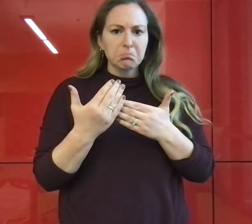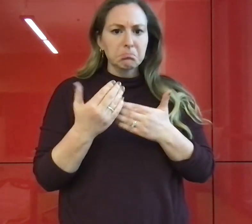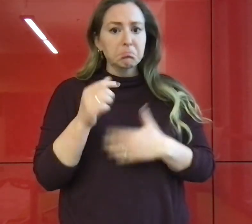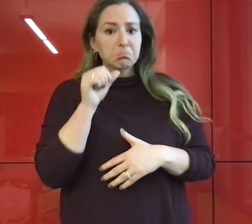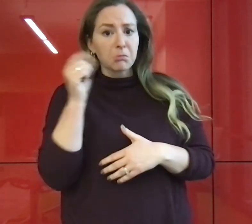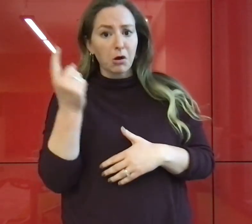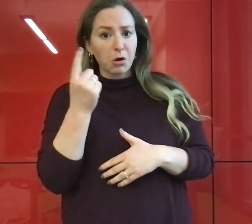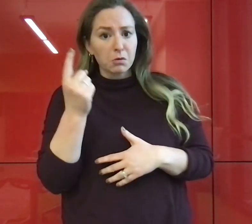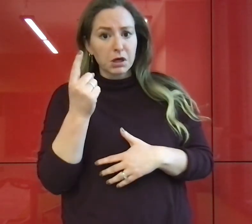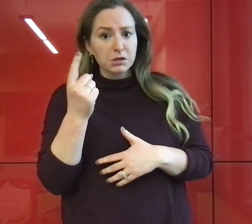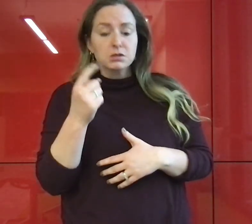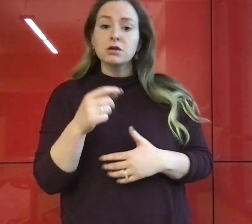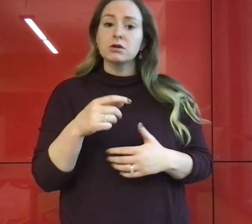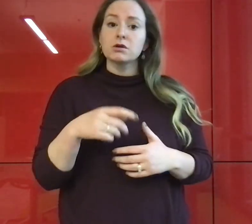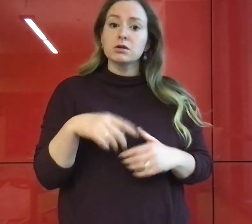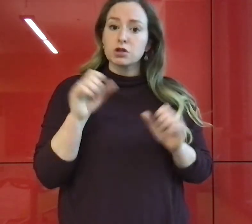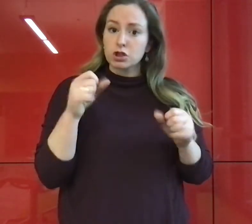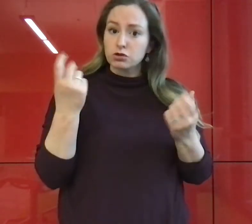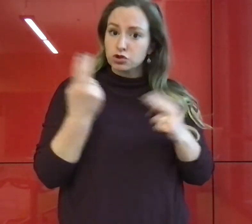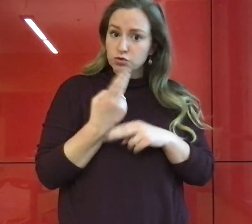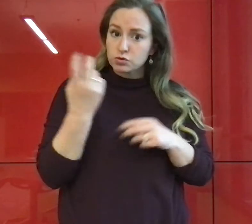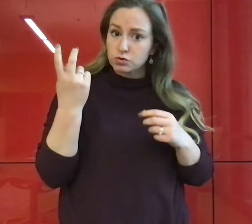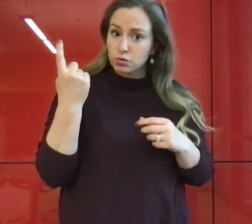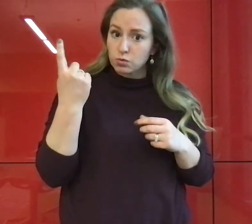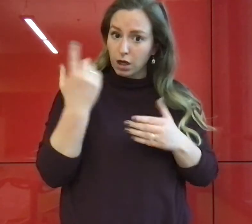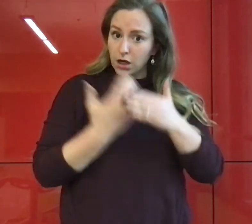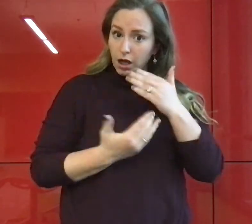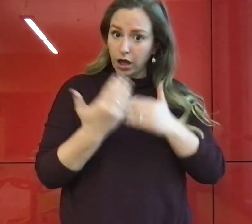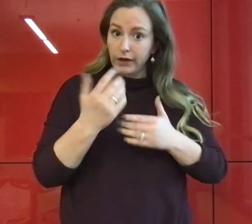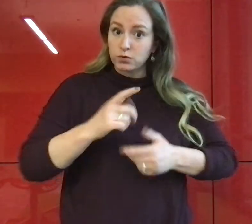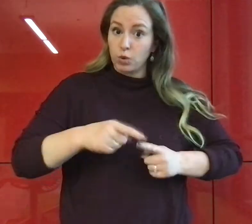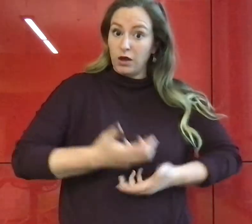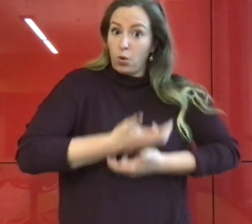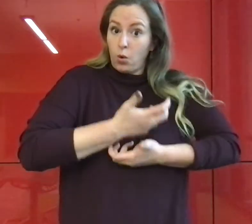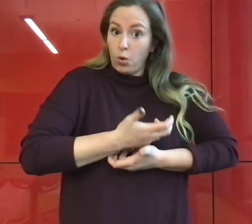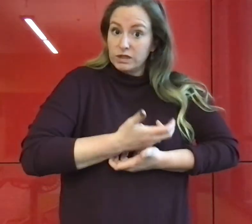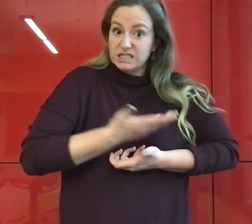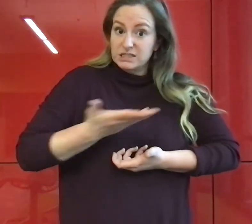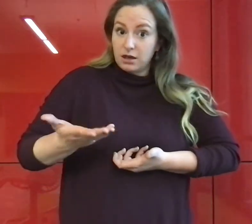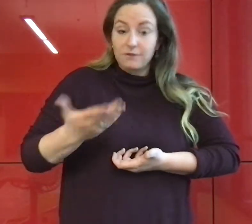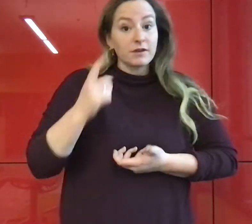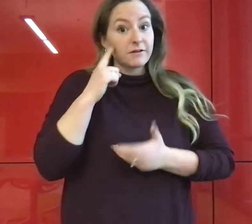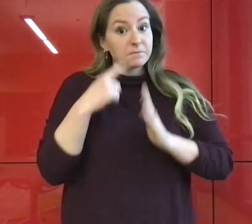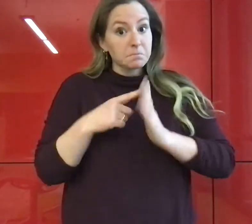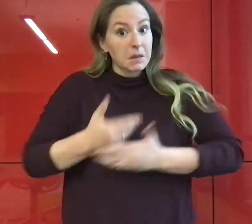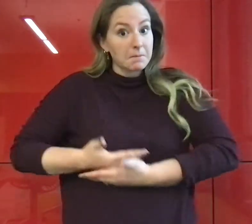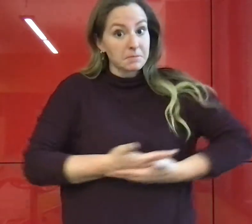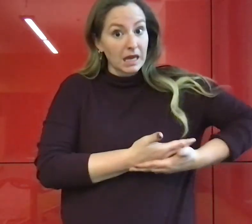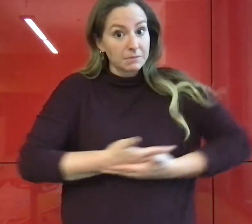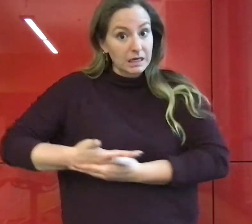It is not always the case. You can sign using just one hand while holding. For instance, a baby.